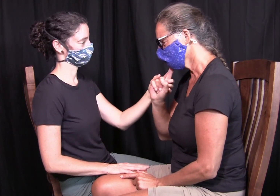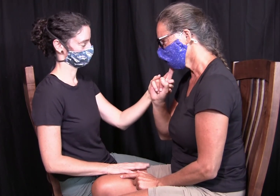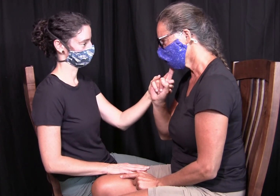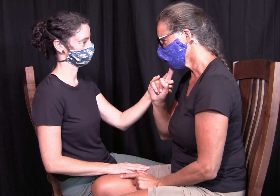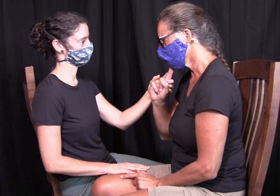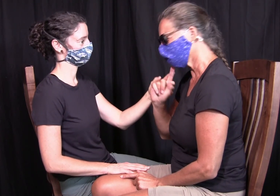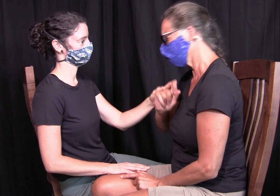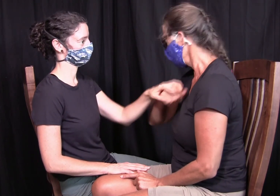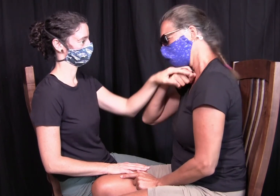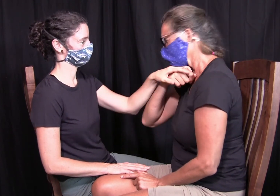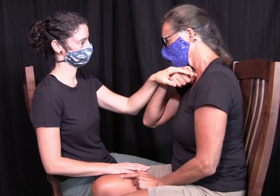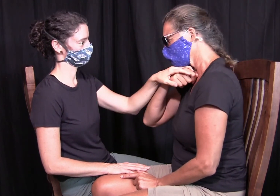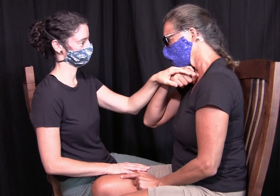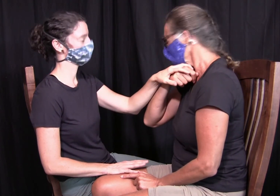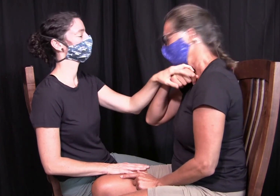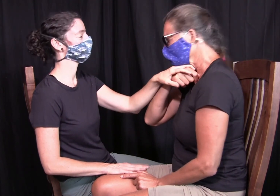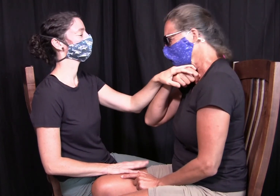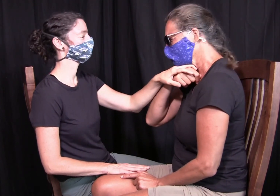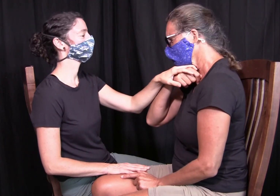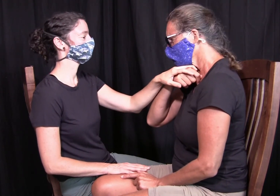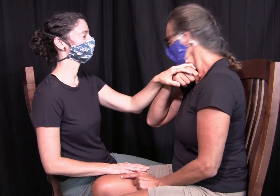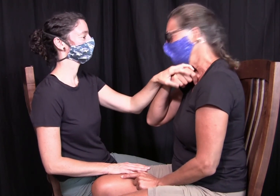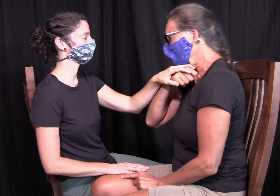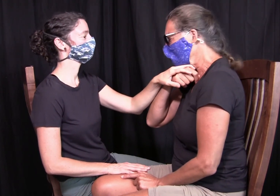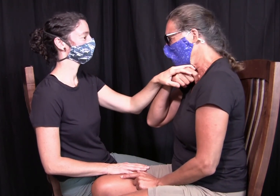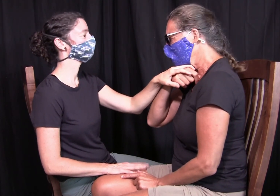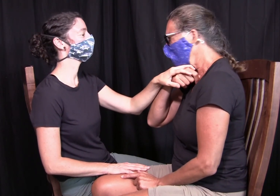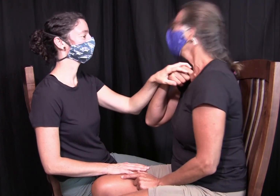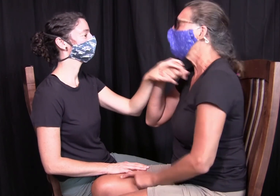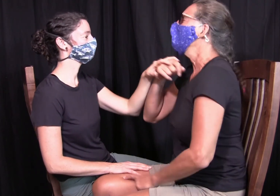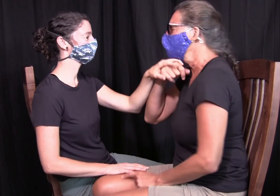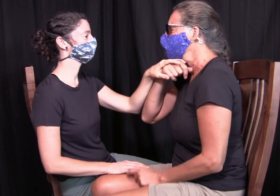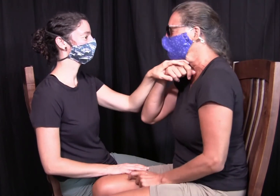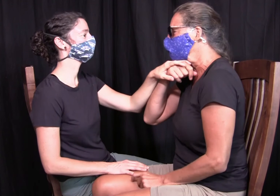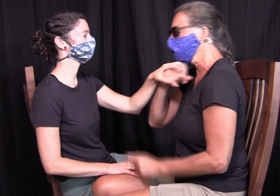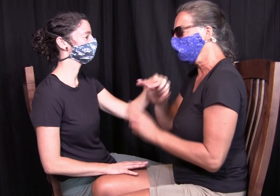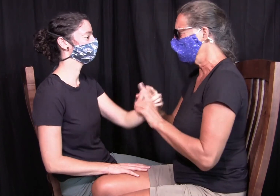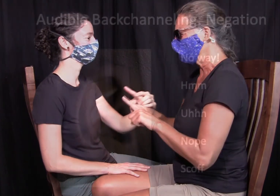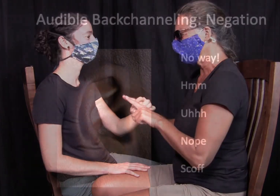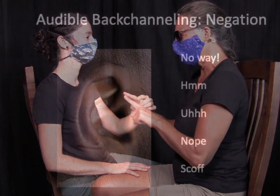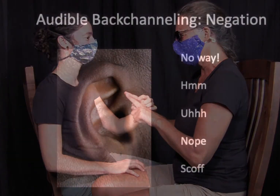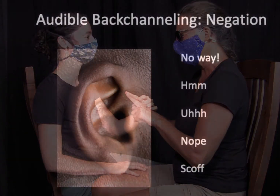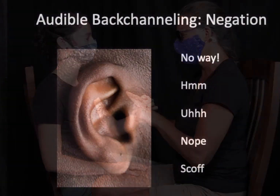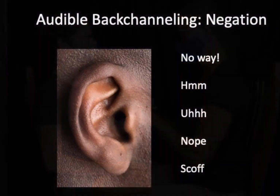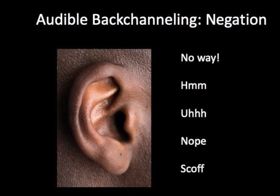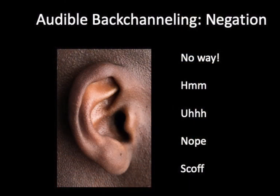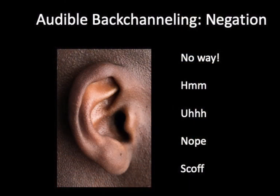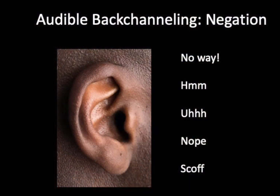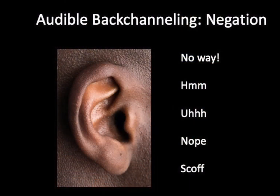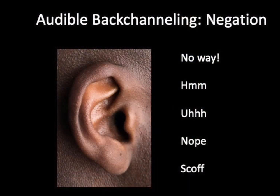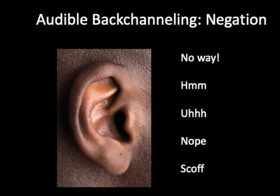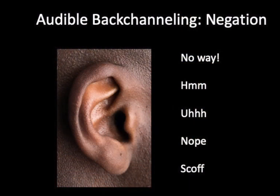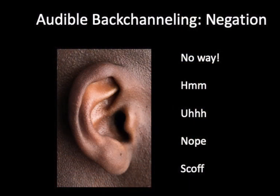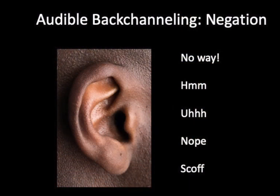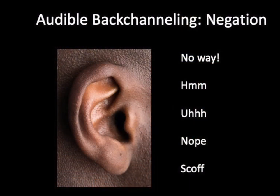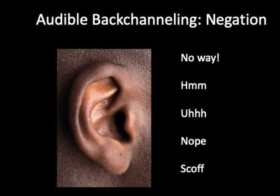might convey the same information in a different way. For example, a hearing person might say no way,